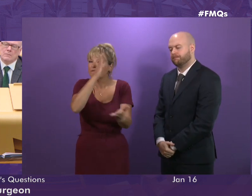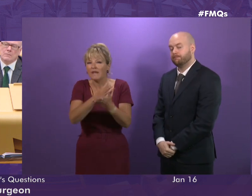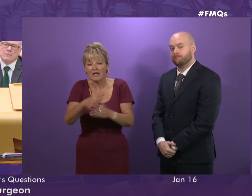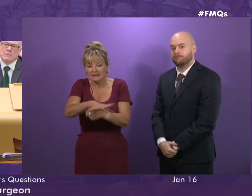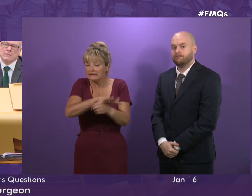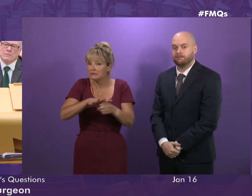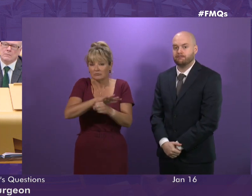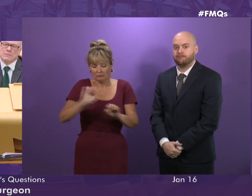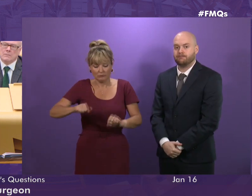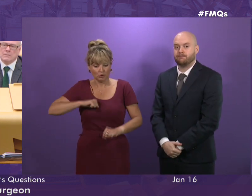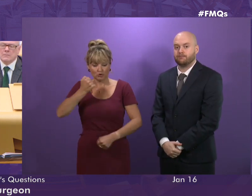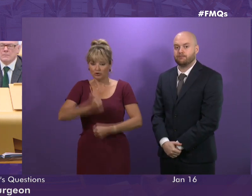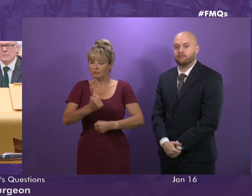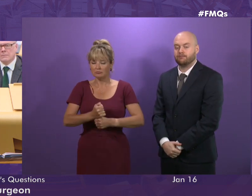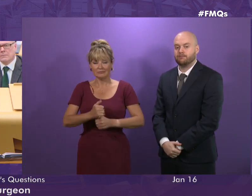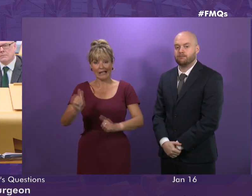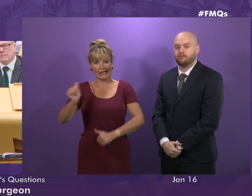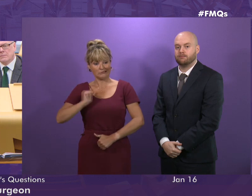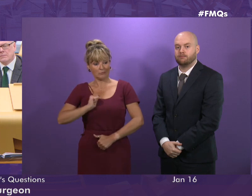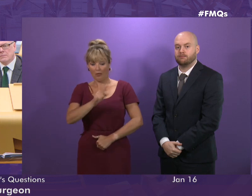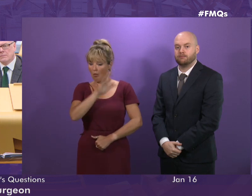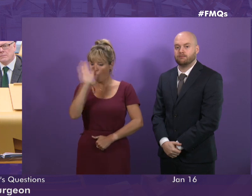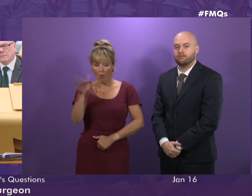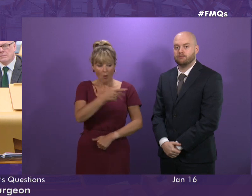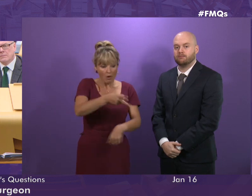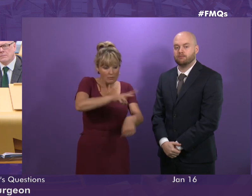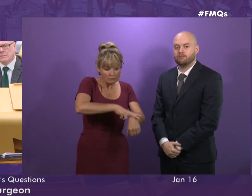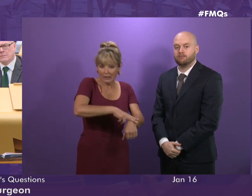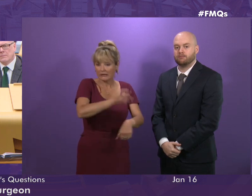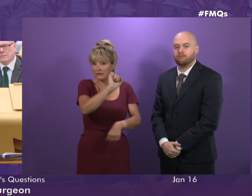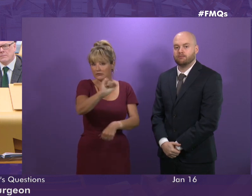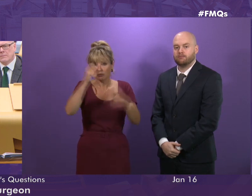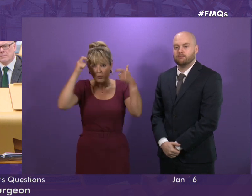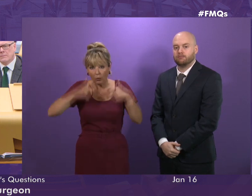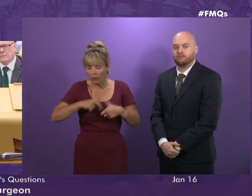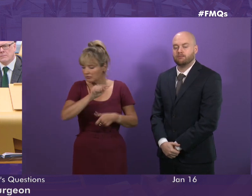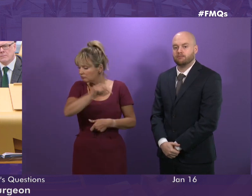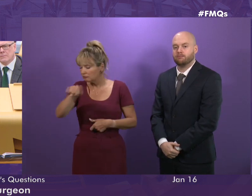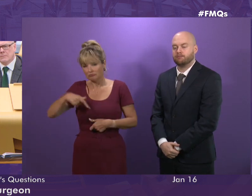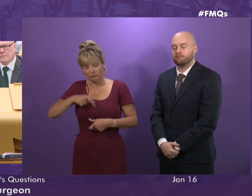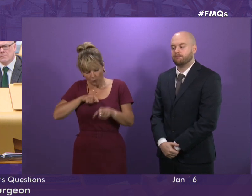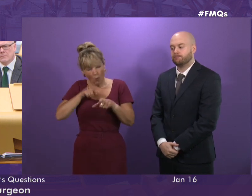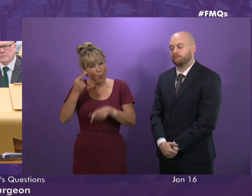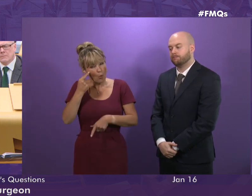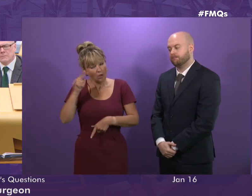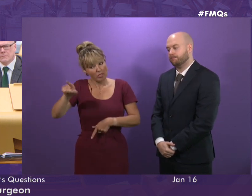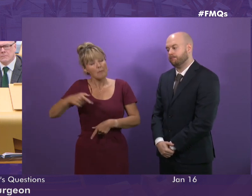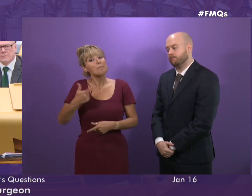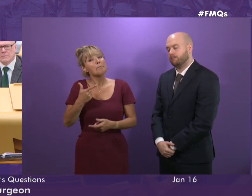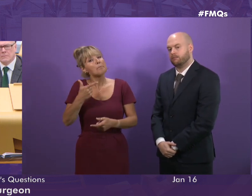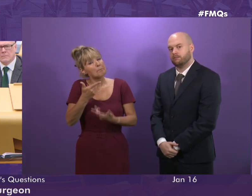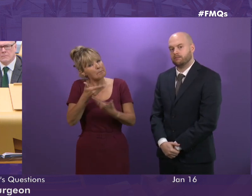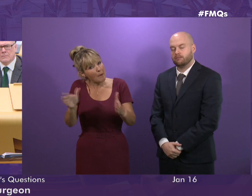to conduct litigation with careful regard to the public purse. It is, of course, for Police Scotland to determine the level of compensation payments. Those are dealt with